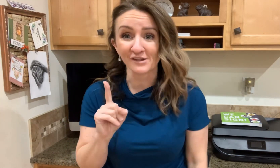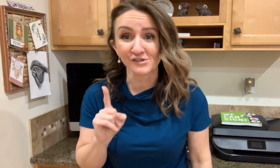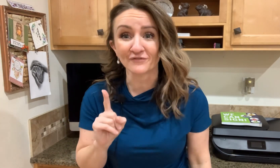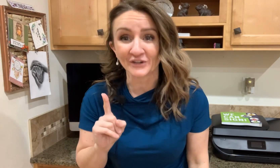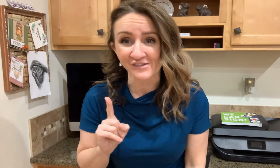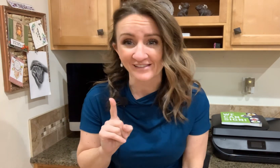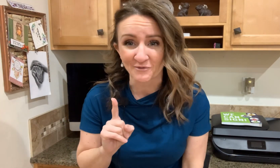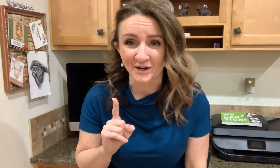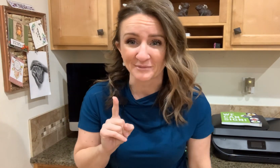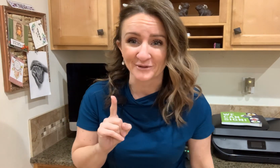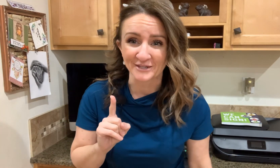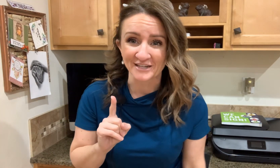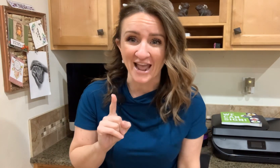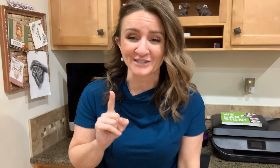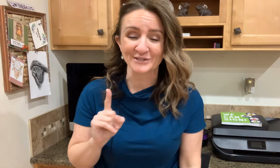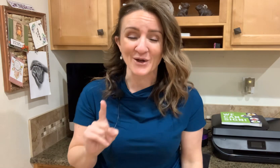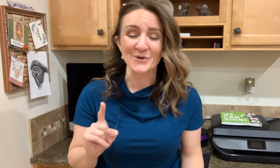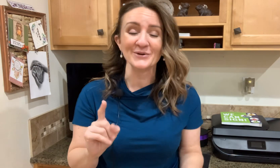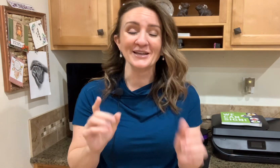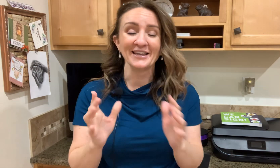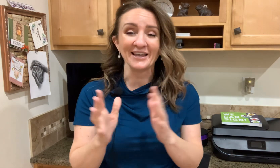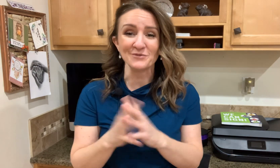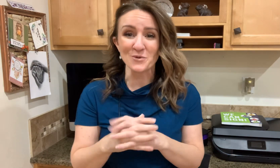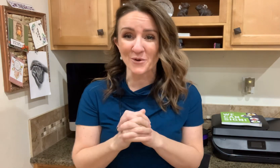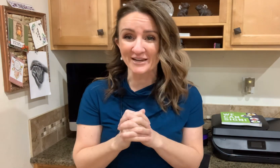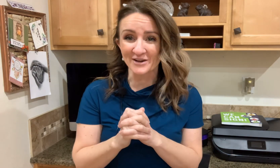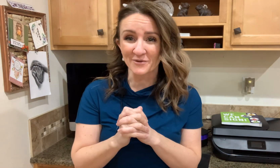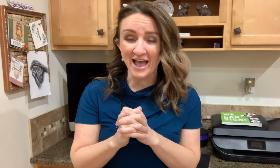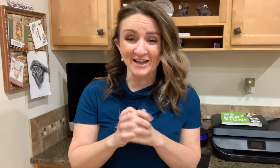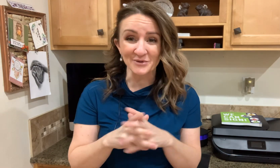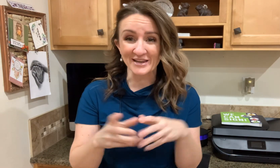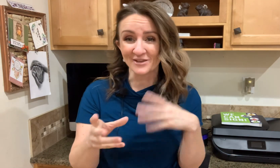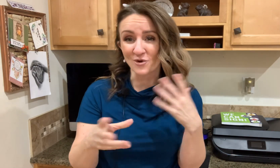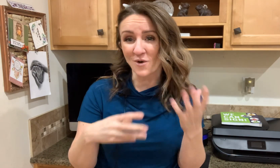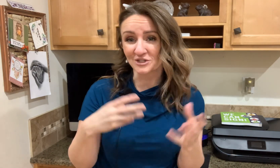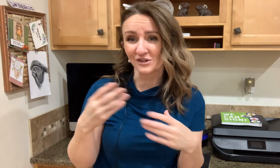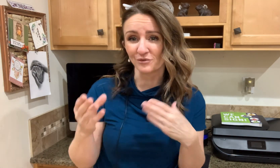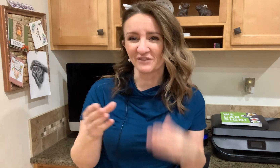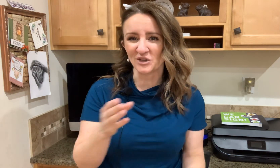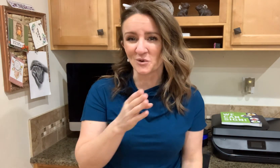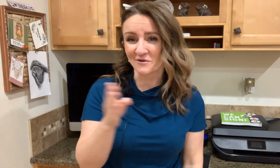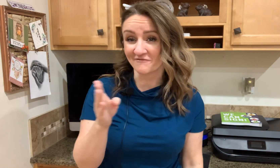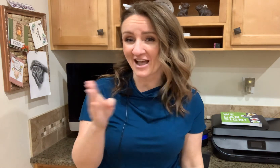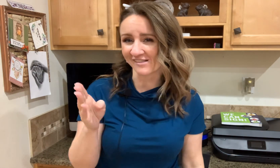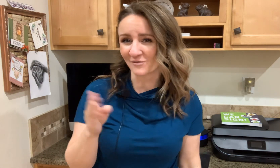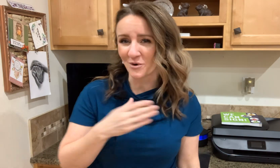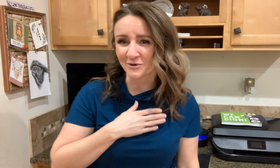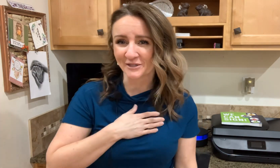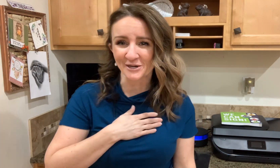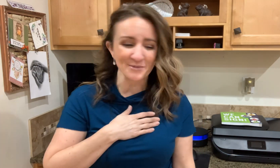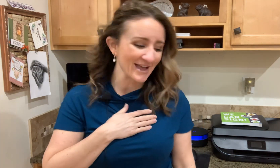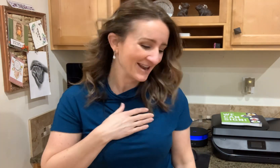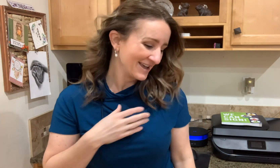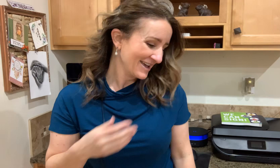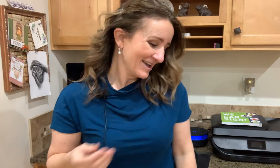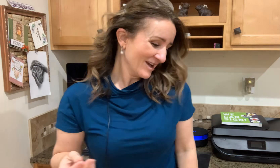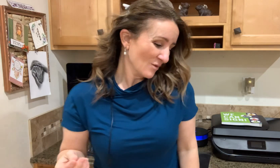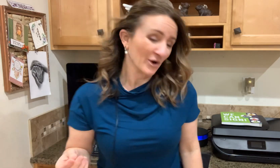it's the first thing we're gonna be doing today, so if you already know this you can either watch as a review or fast-forward a little bit. We're gonna